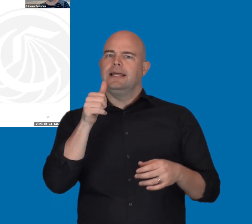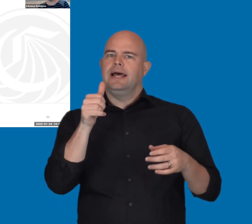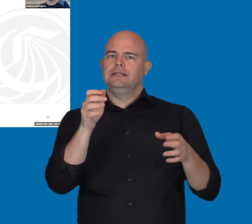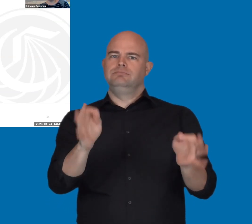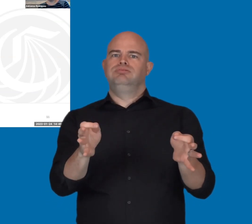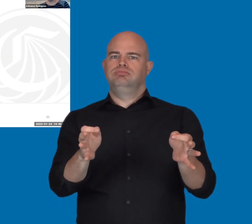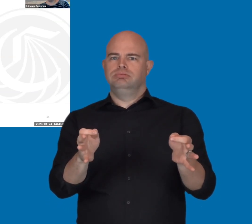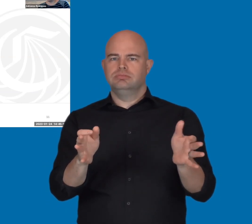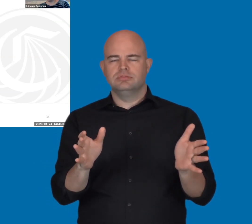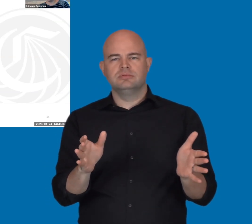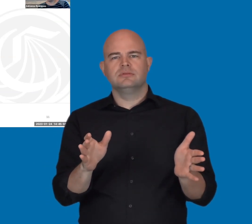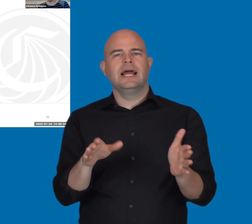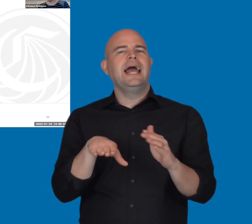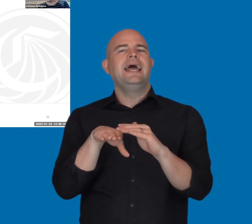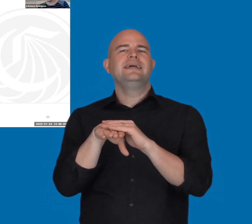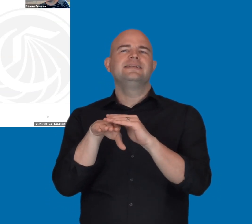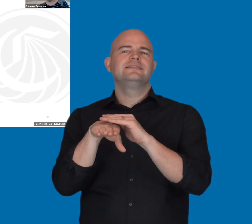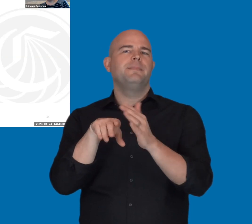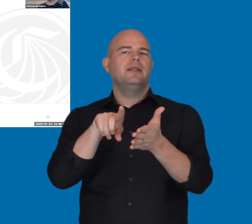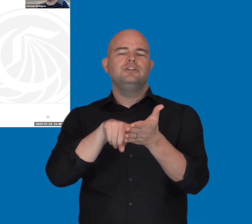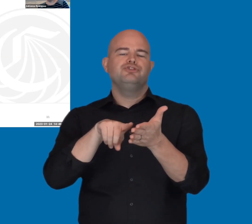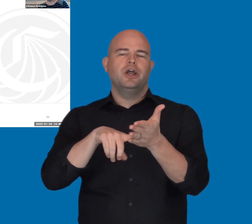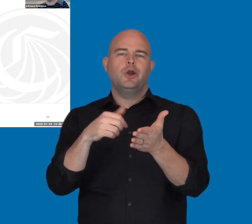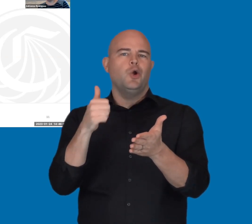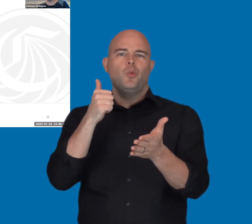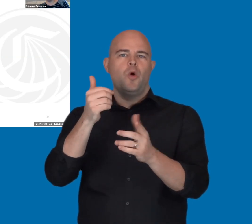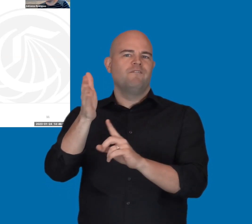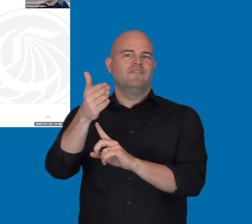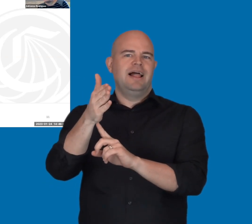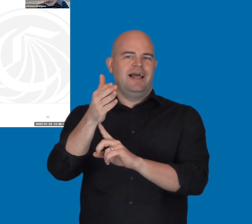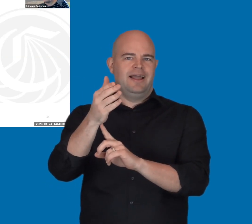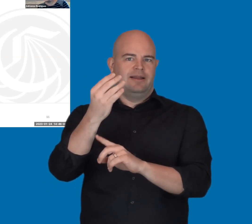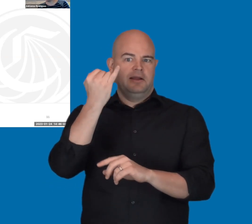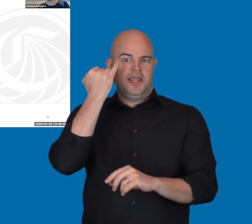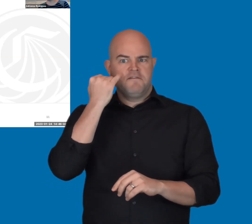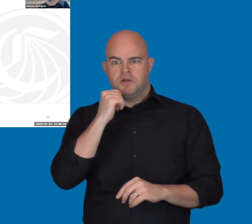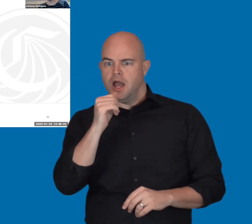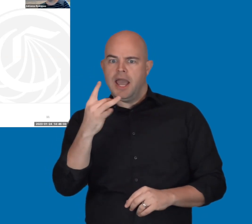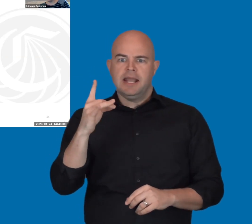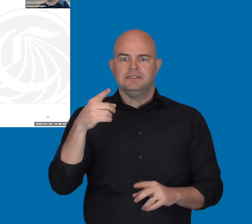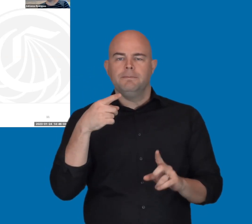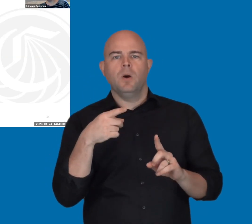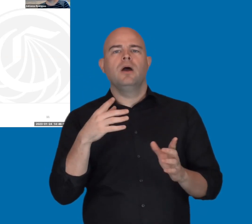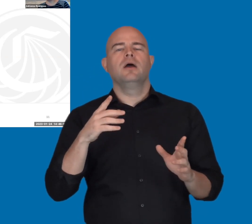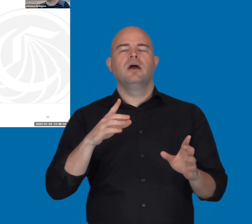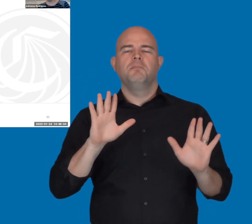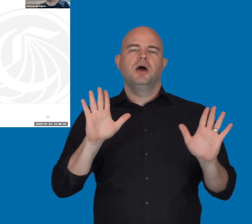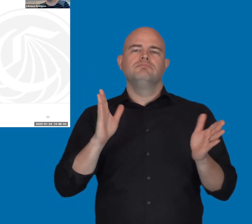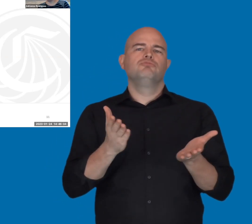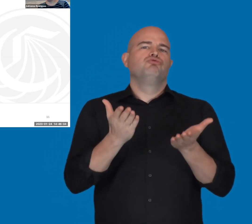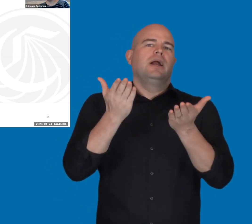The accessibility checker won't flag it if it's not 18-point, but it's just a recommendation.